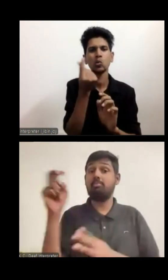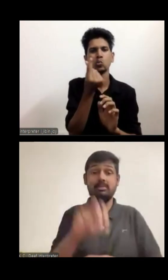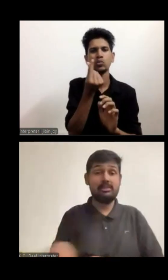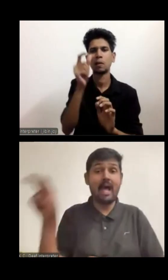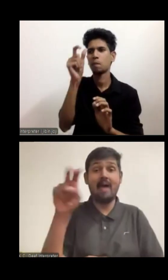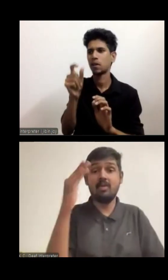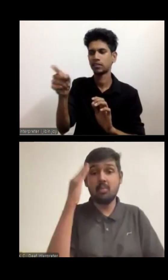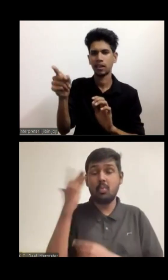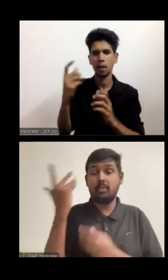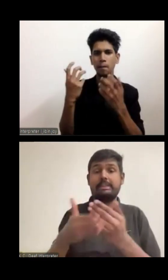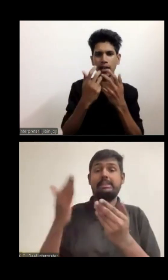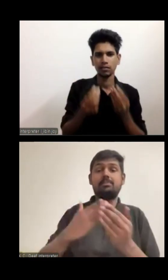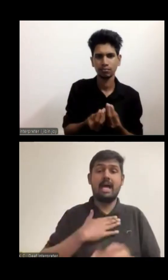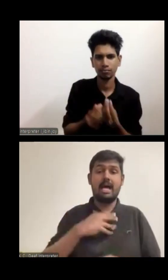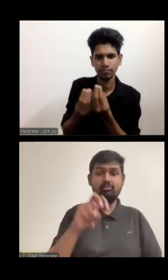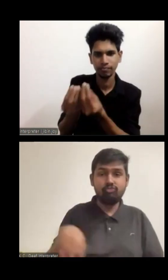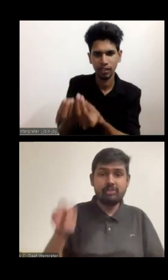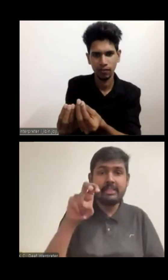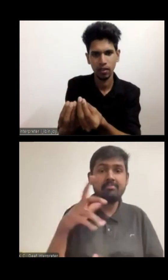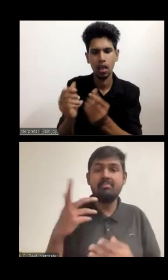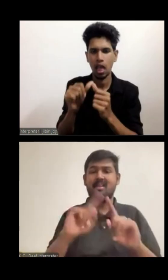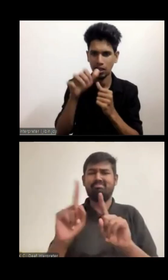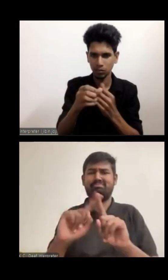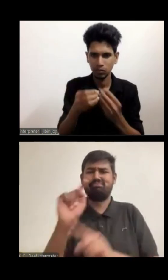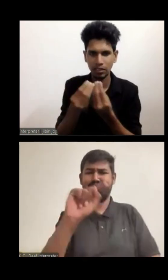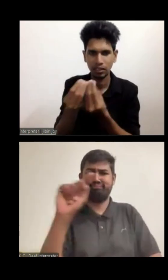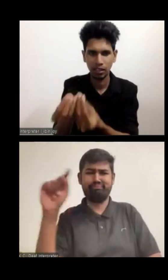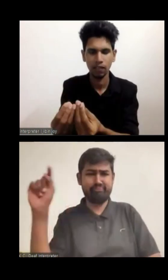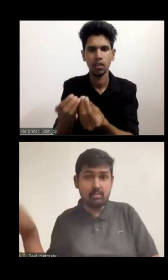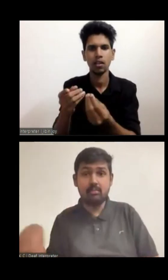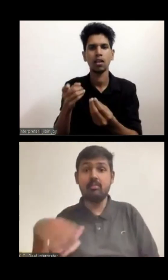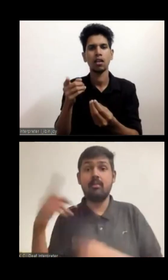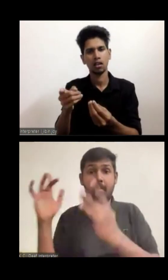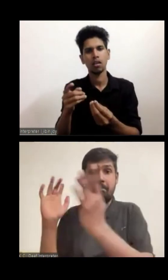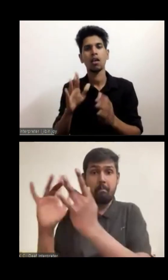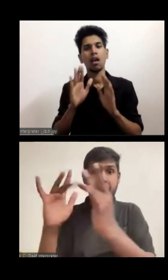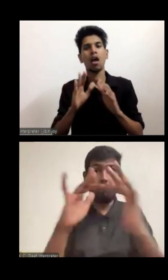So that's how we are solving and in general we think that, you know, if whatever we are building